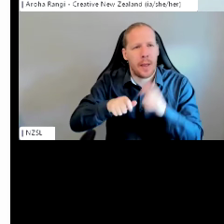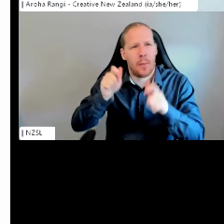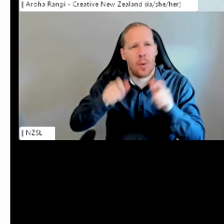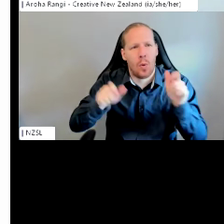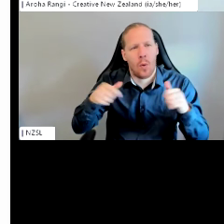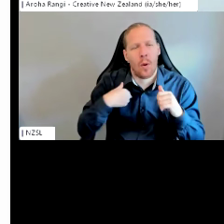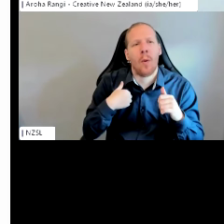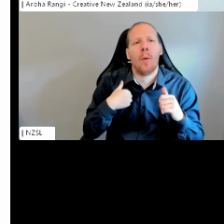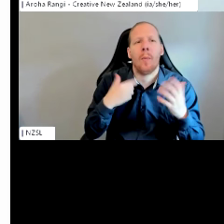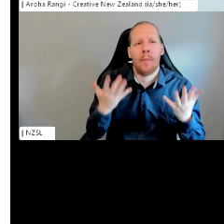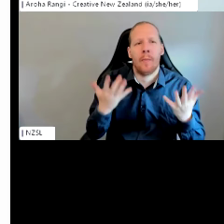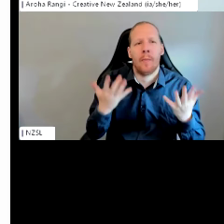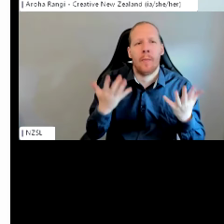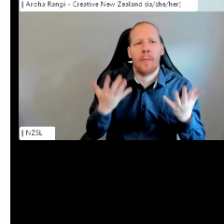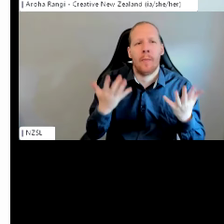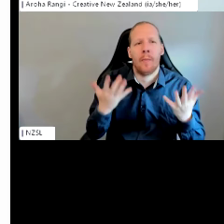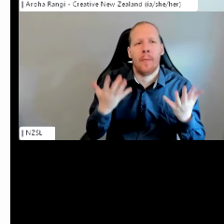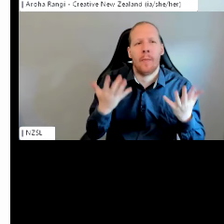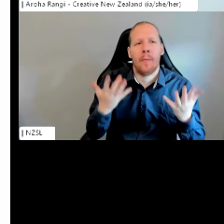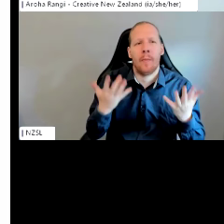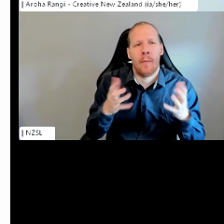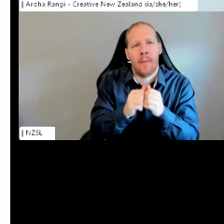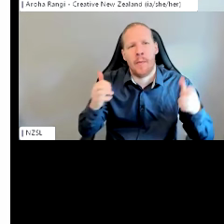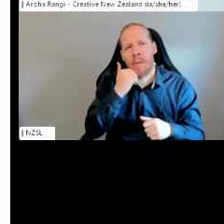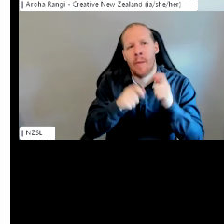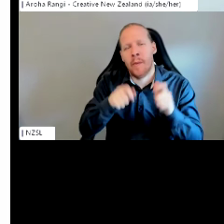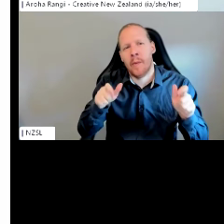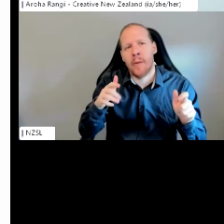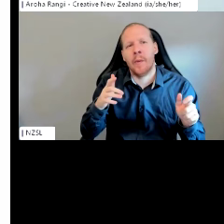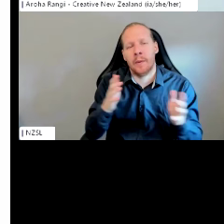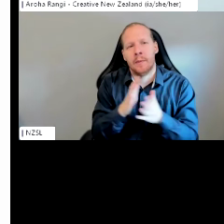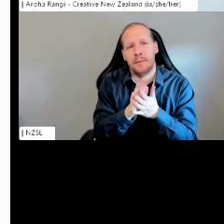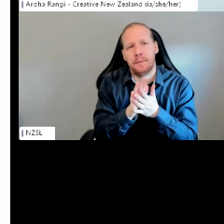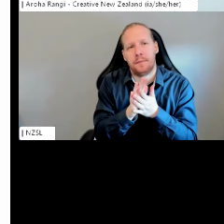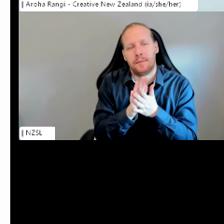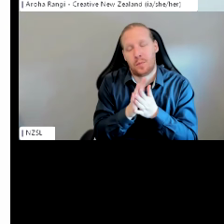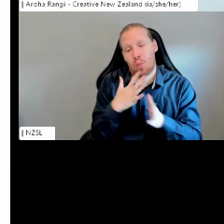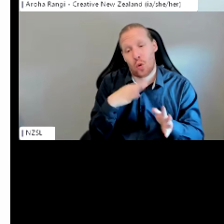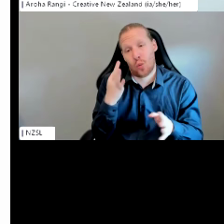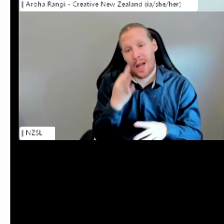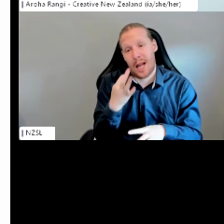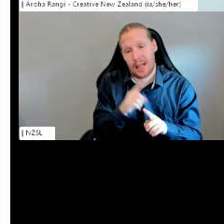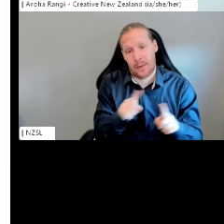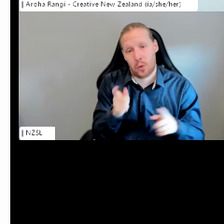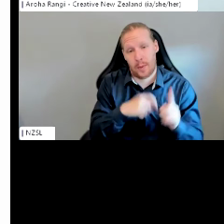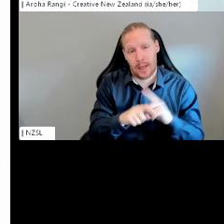of people in that market who are willing to be asked. Um but if if you look at the two trends